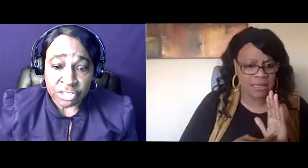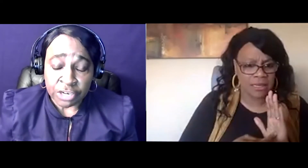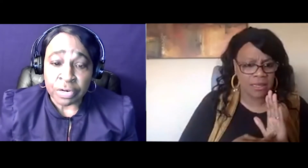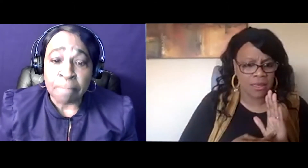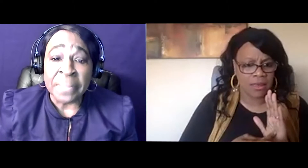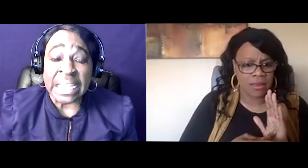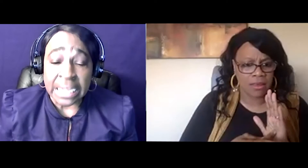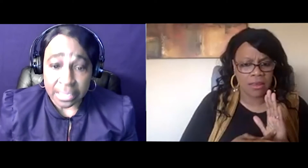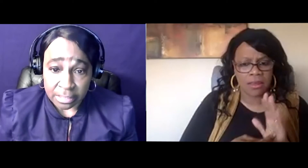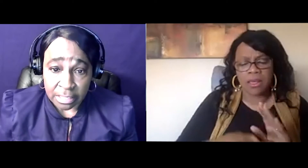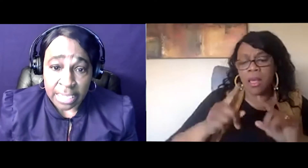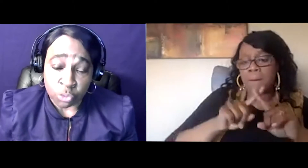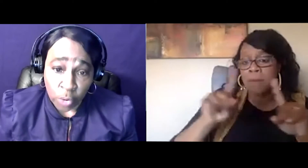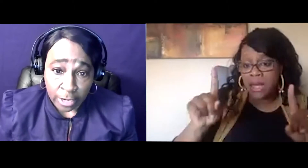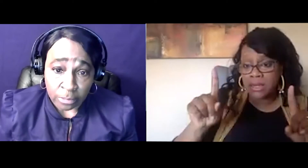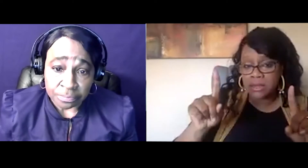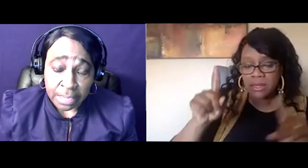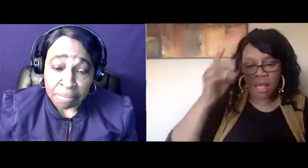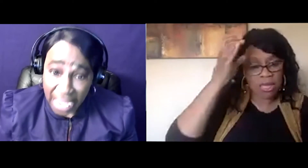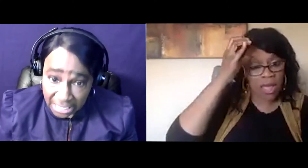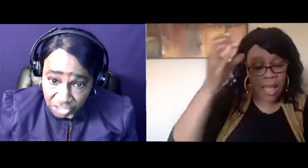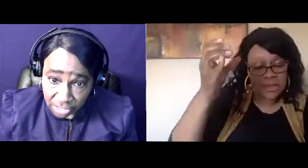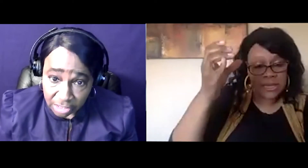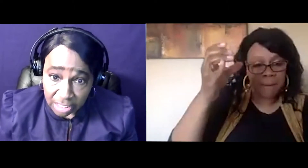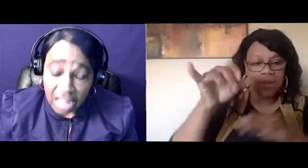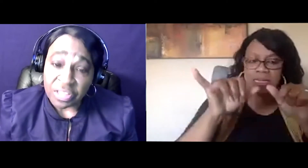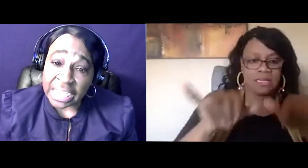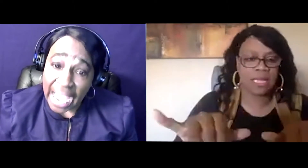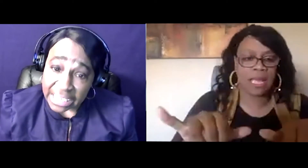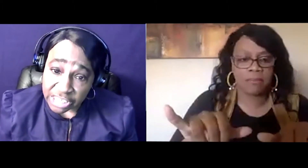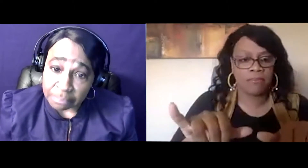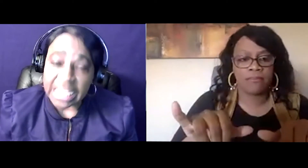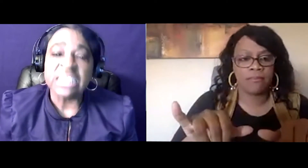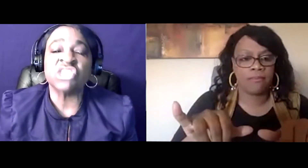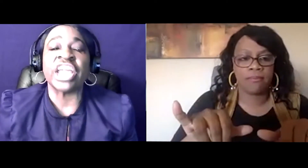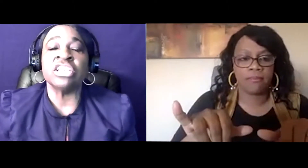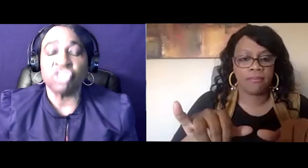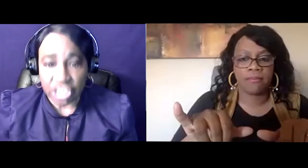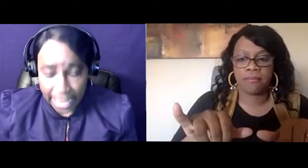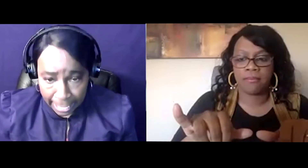Different meanings as well, but the concept stays the same.